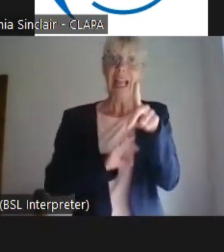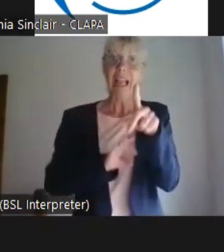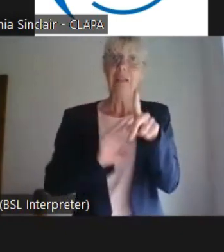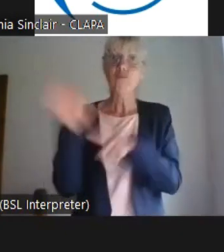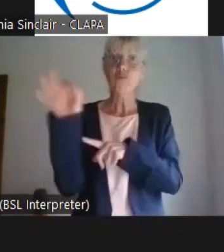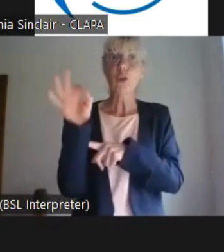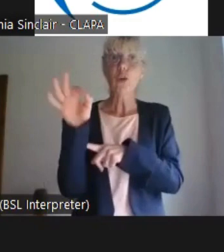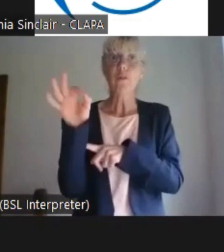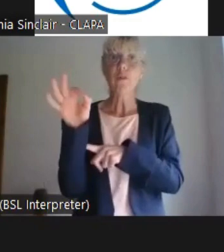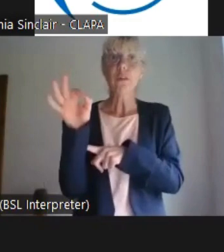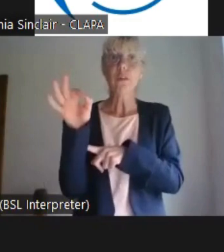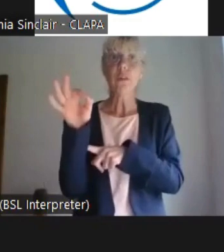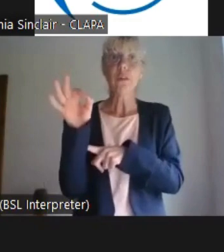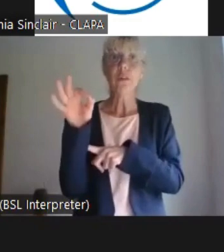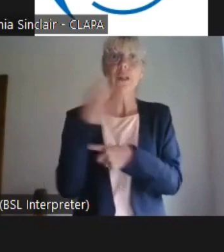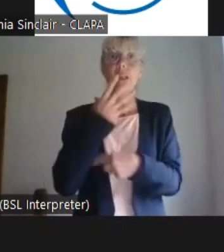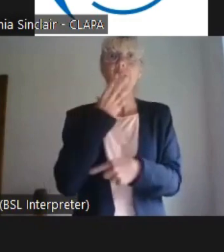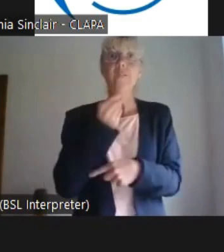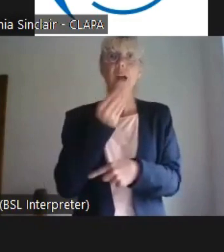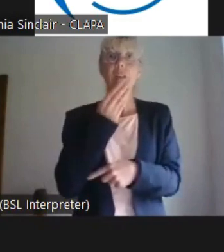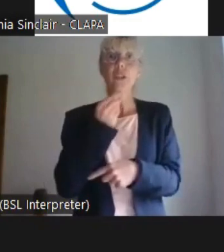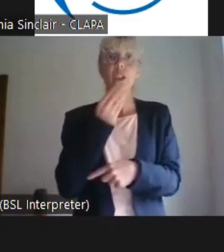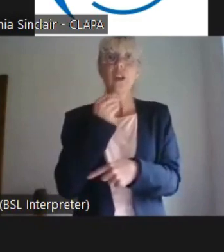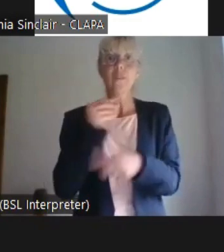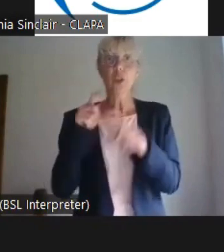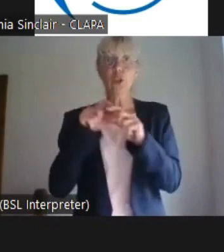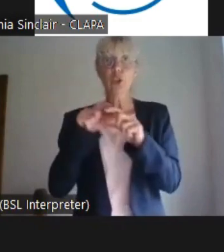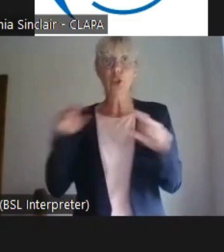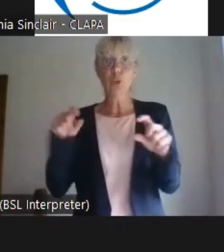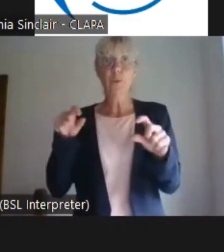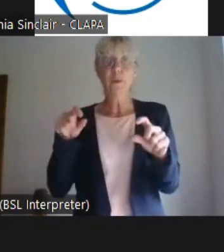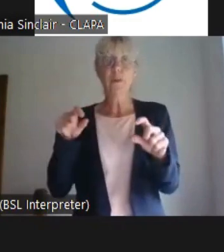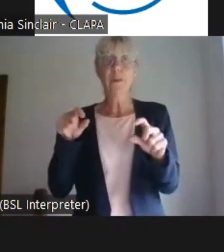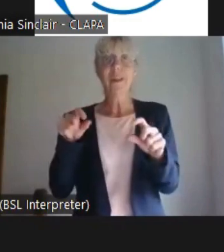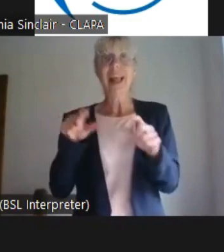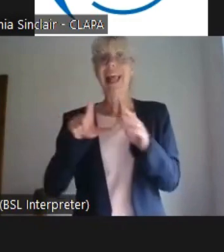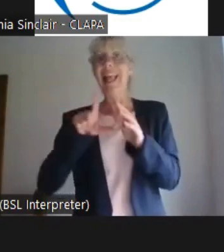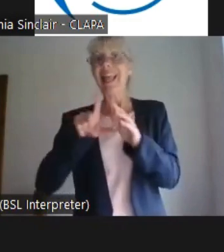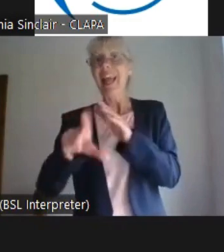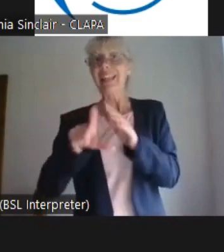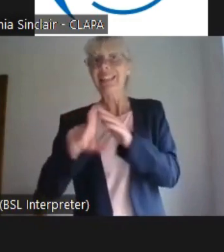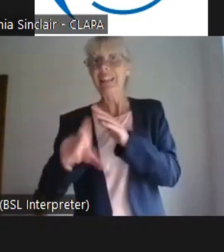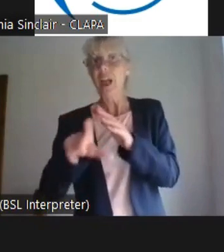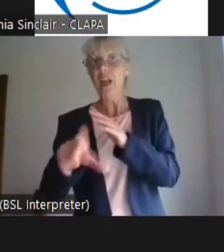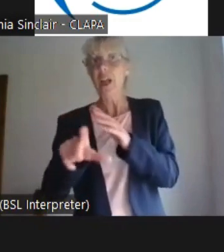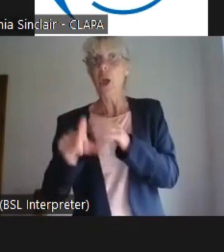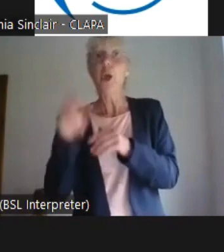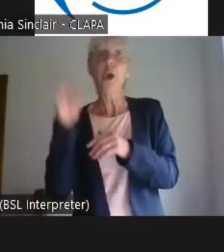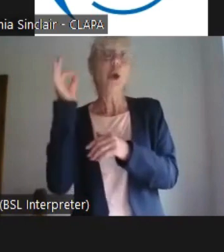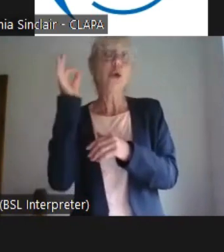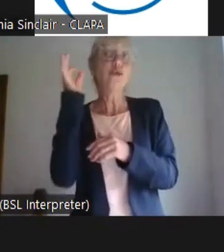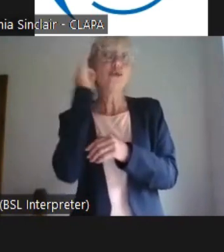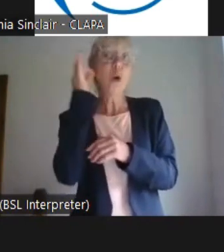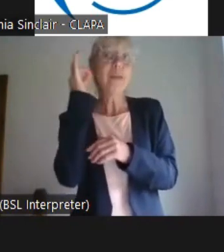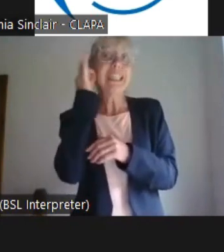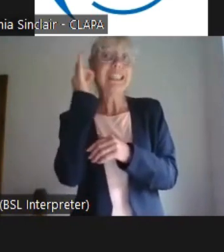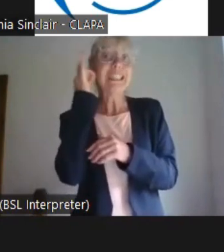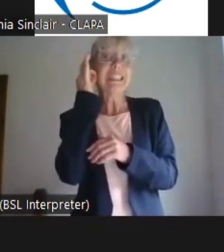function and then later on if need to be grommets with a multi-team multidisciplinary discussion